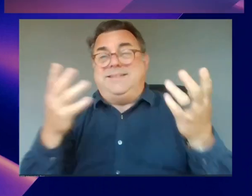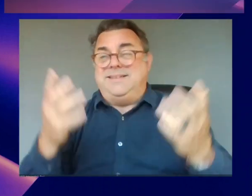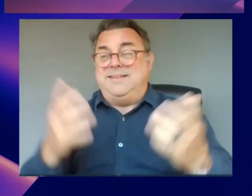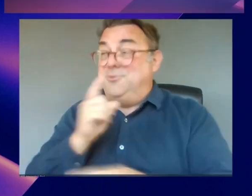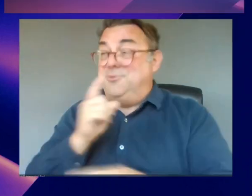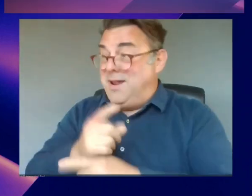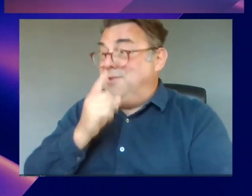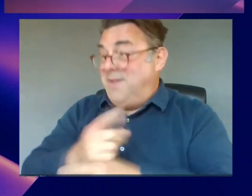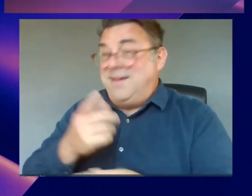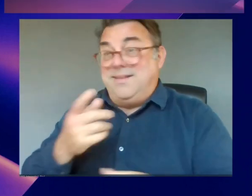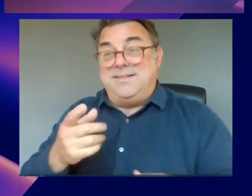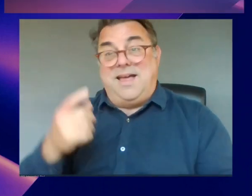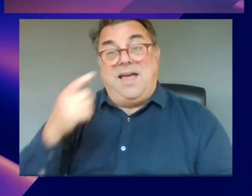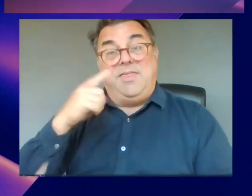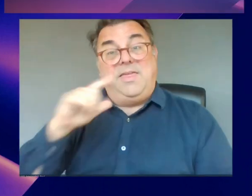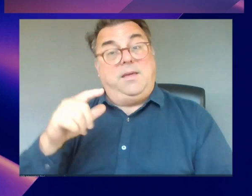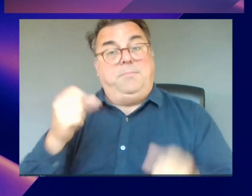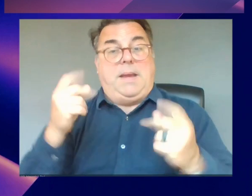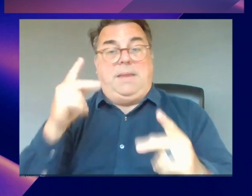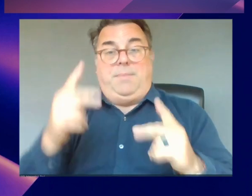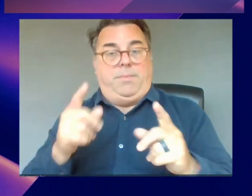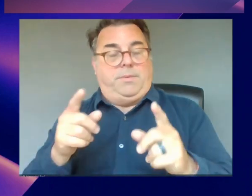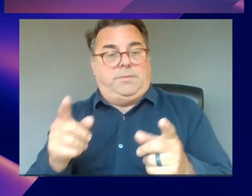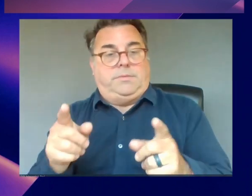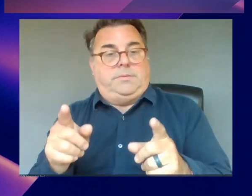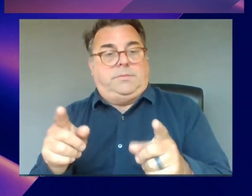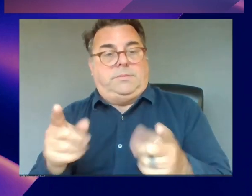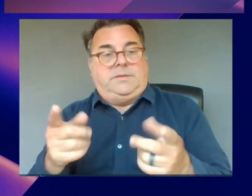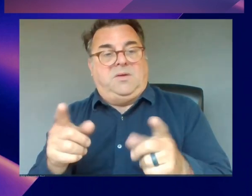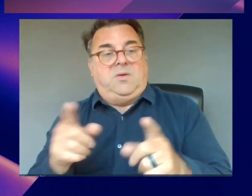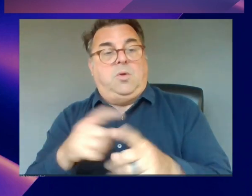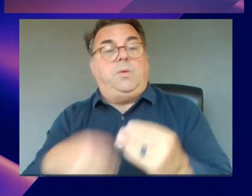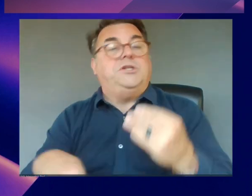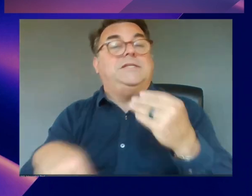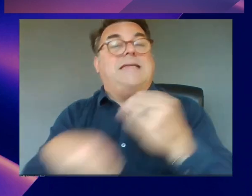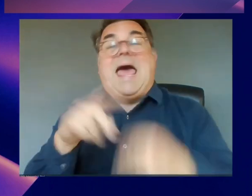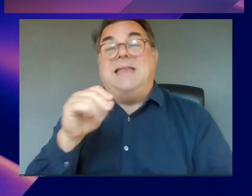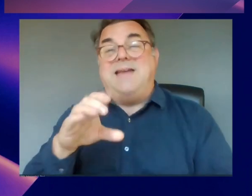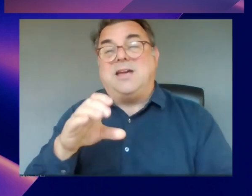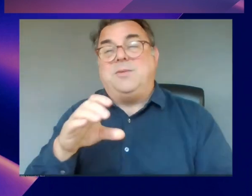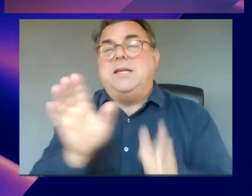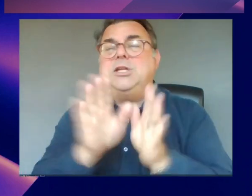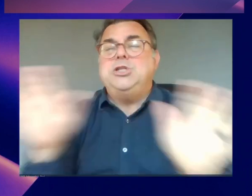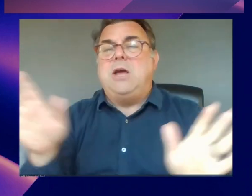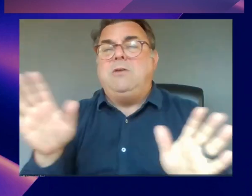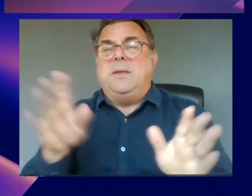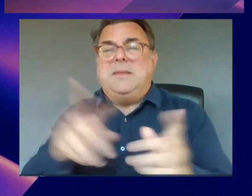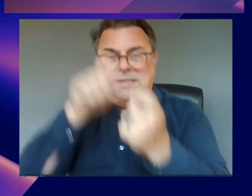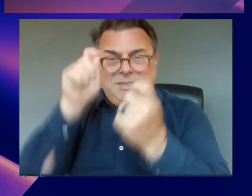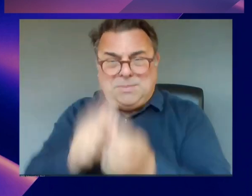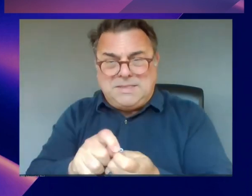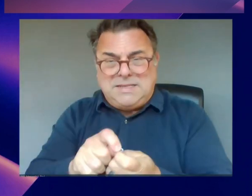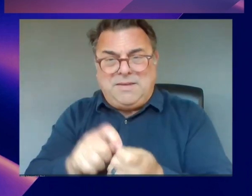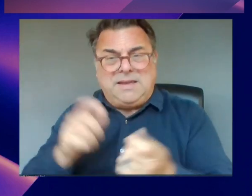I think a lot of folks we might just add documentations generic, but we've been able to now kind of contextualize,